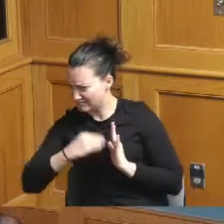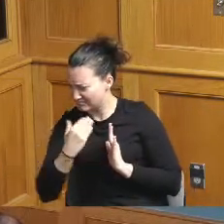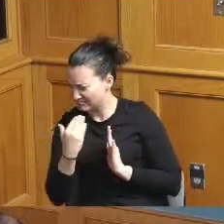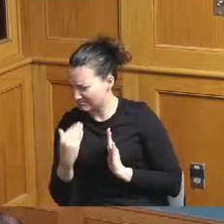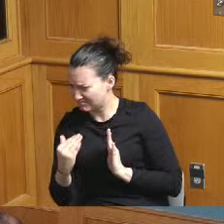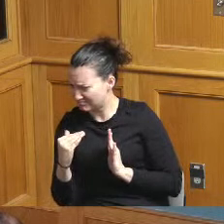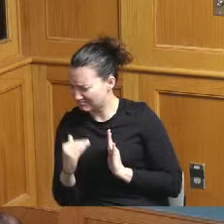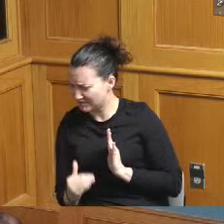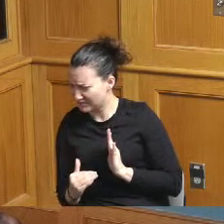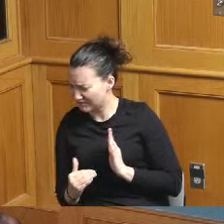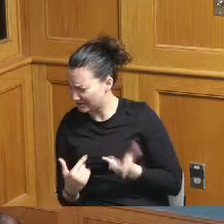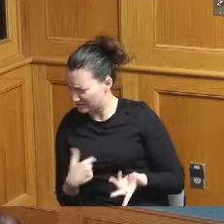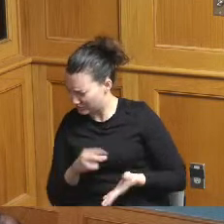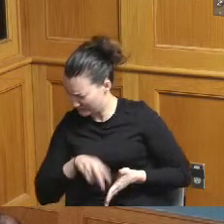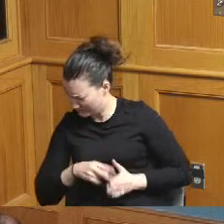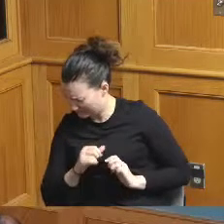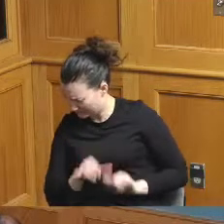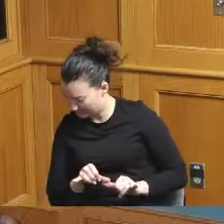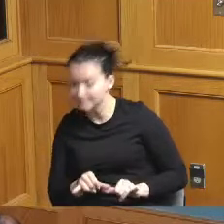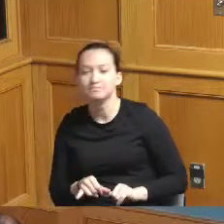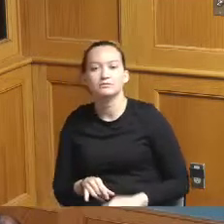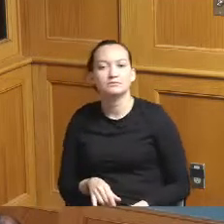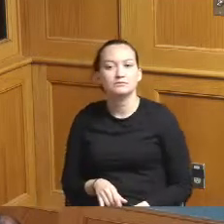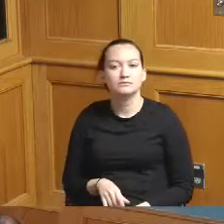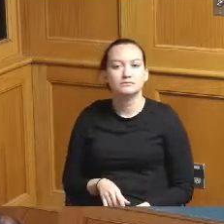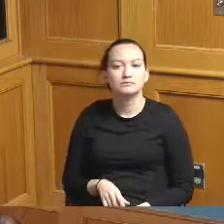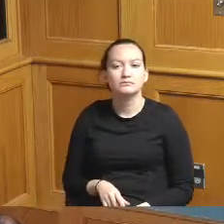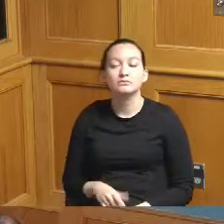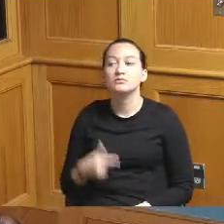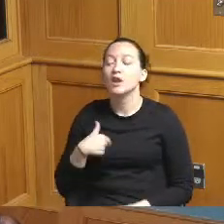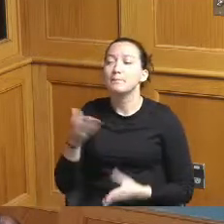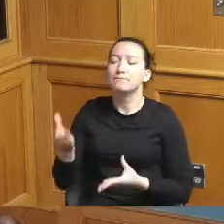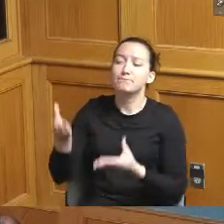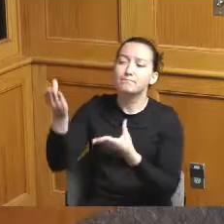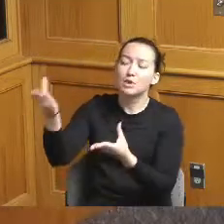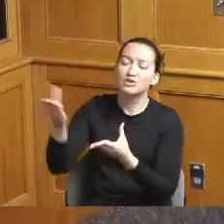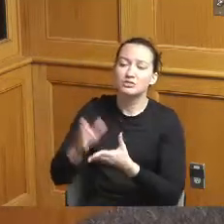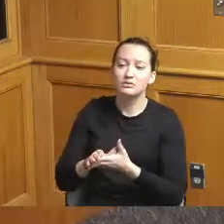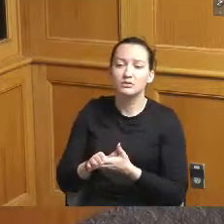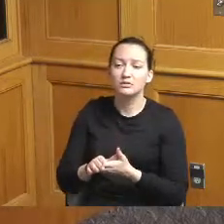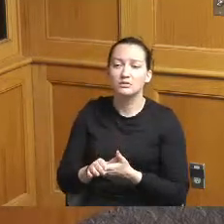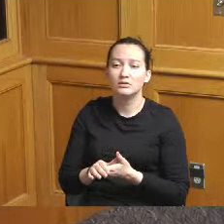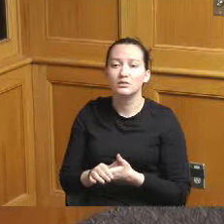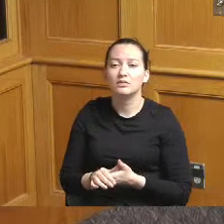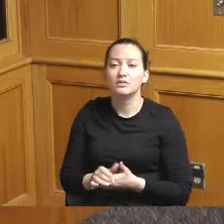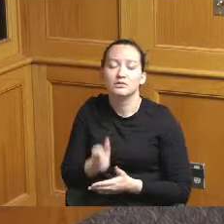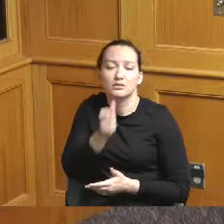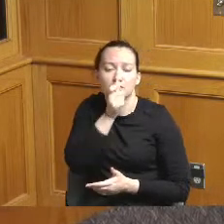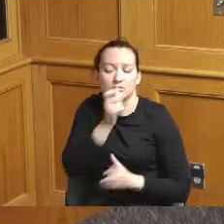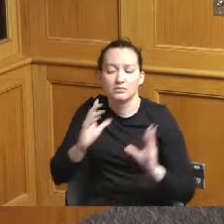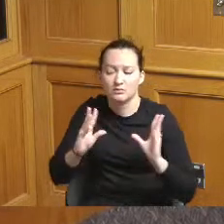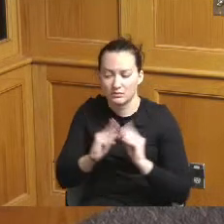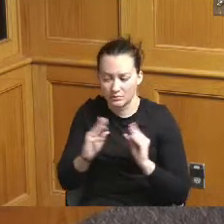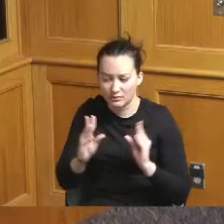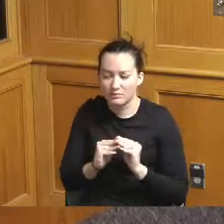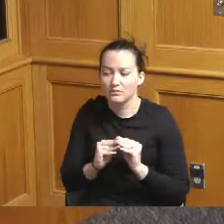same okay exactly I'd like to make a motion to go to into executive session we have items